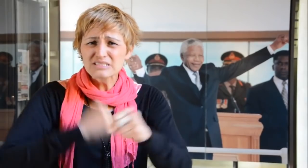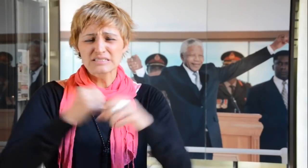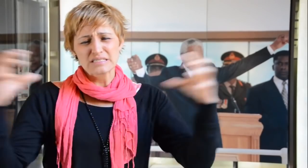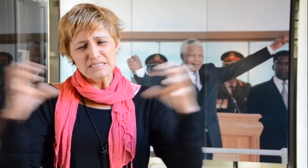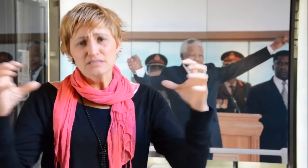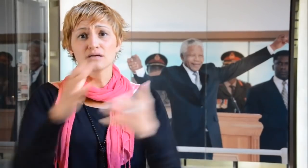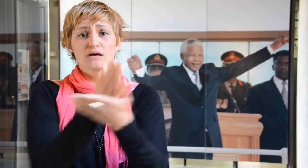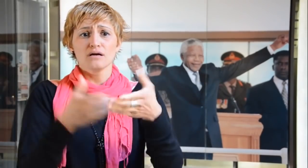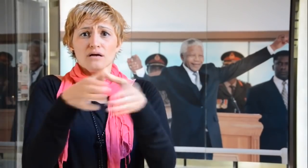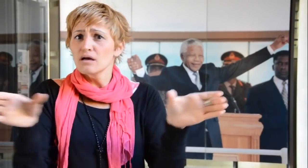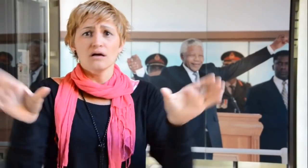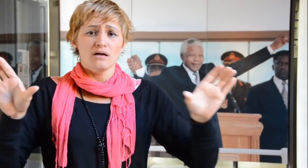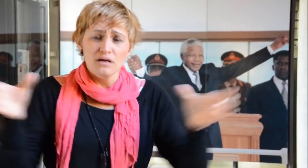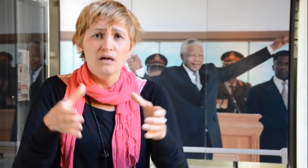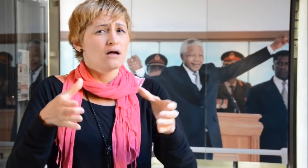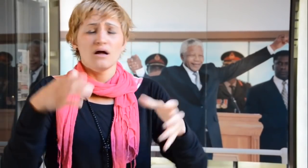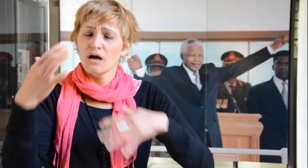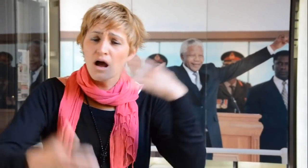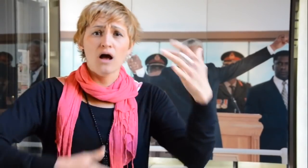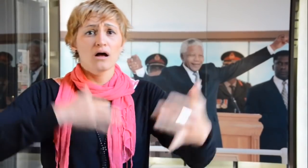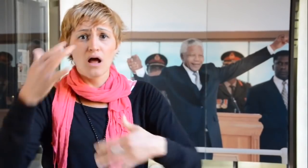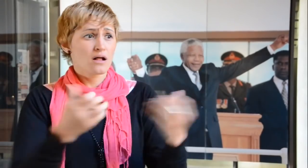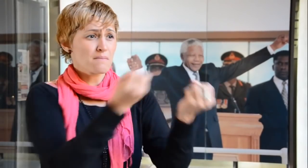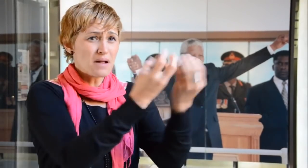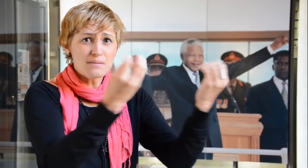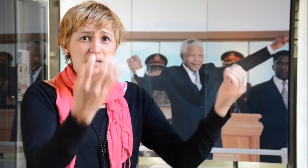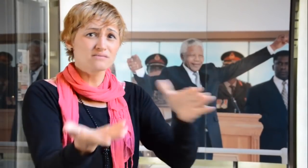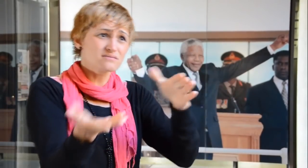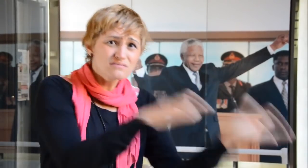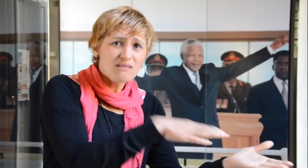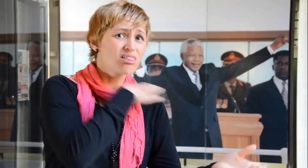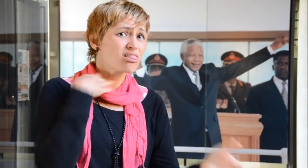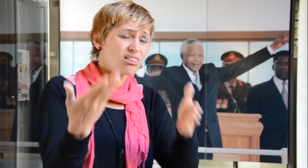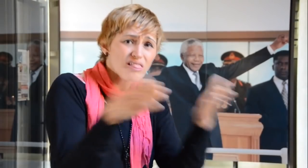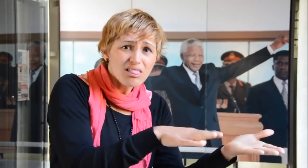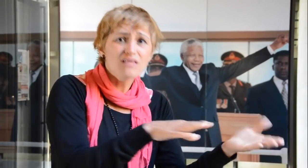years, during the apartheid and even after the fall of apartheid, with so many lives